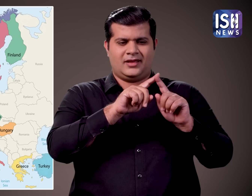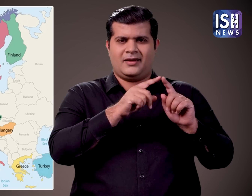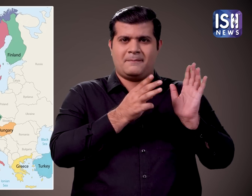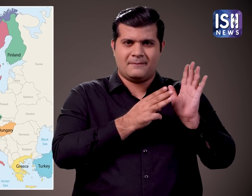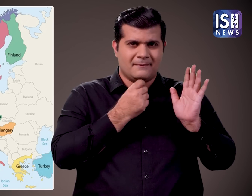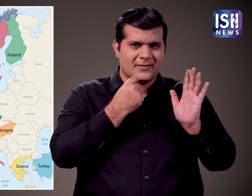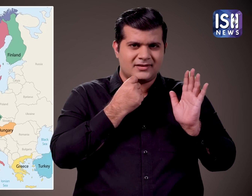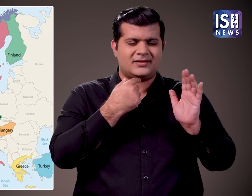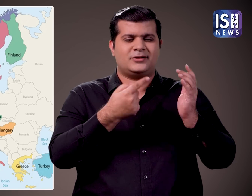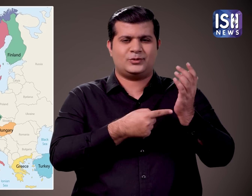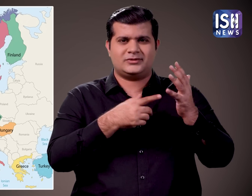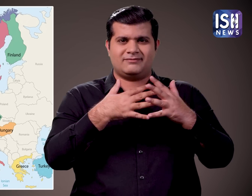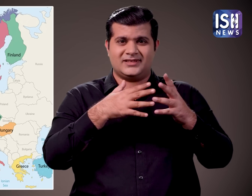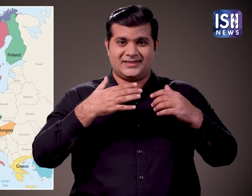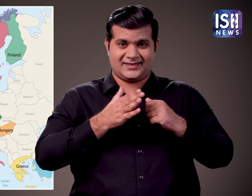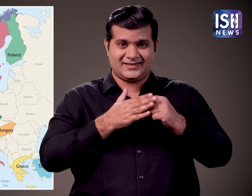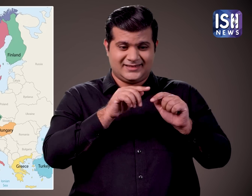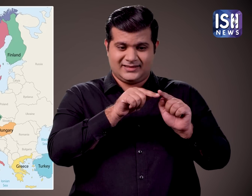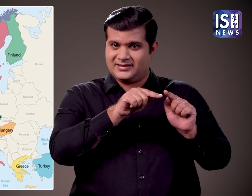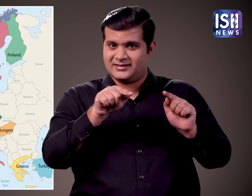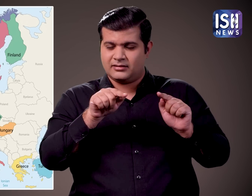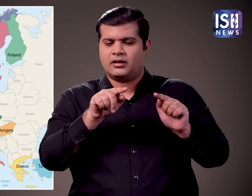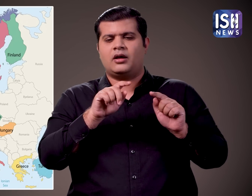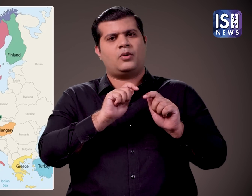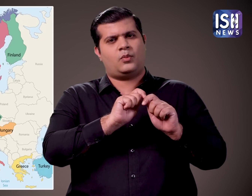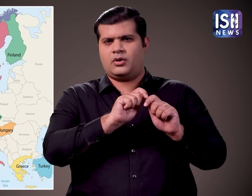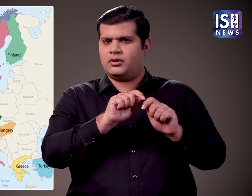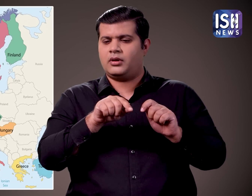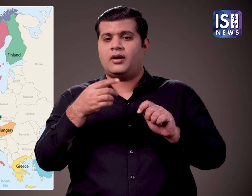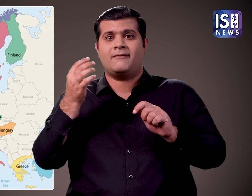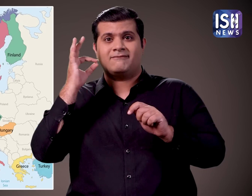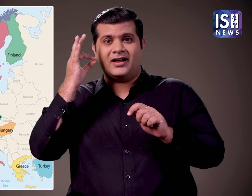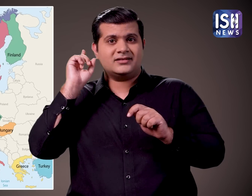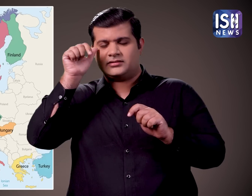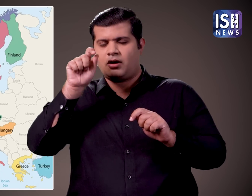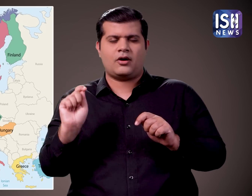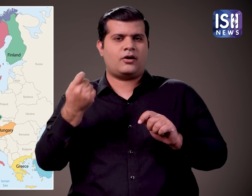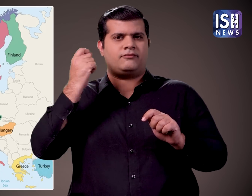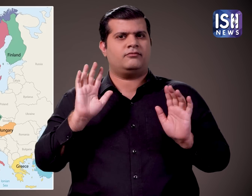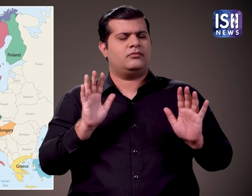They work from Monday till Thursday and offer leave from Friday till Sunday.